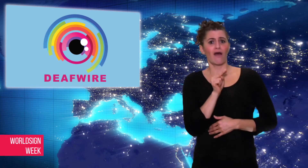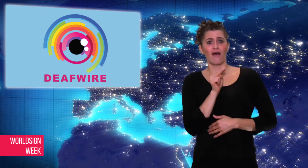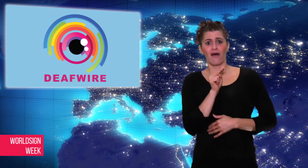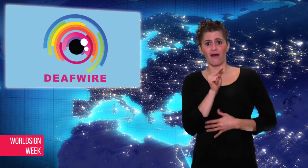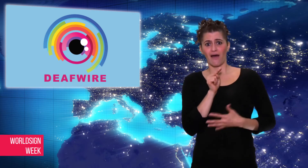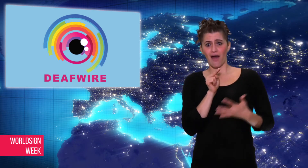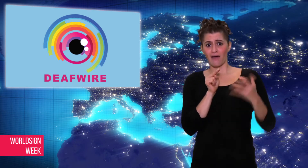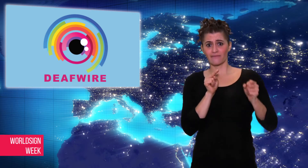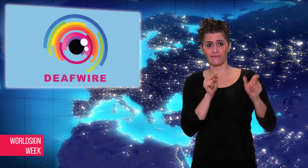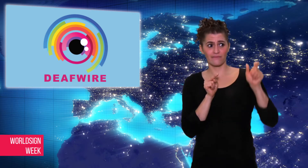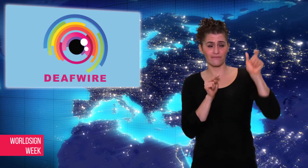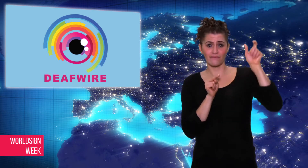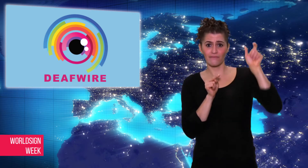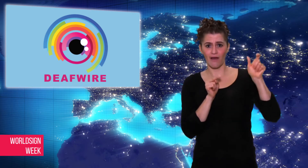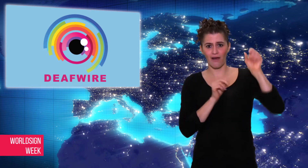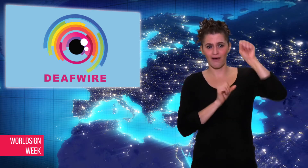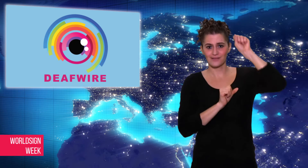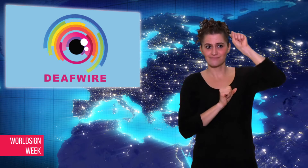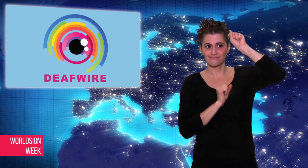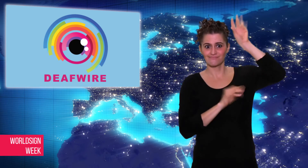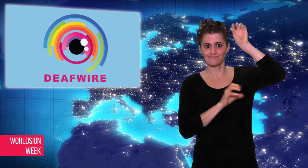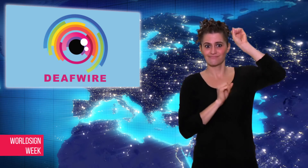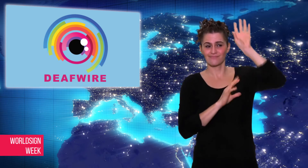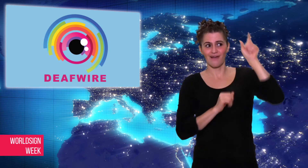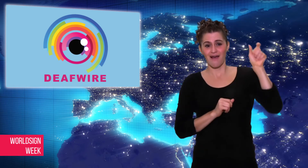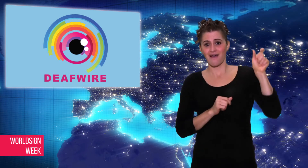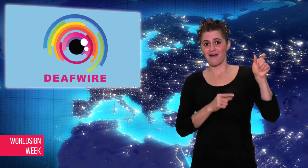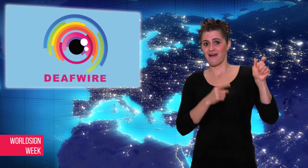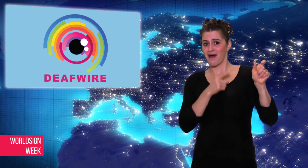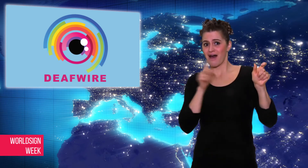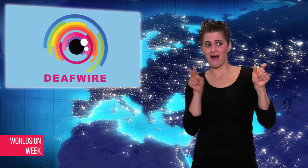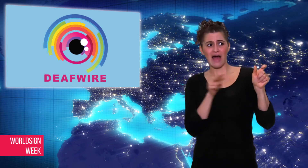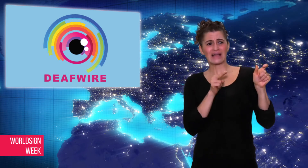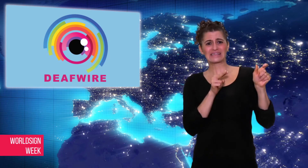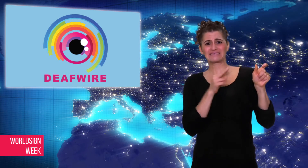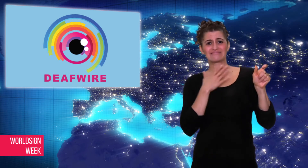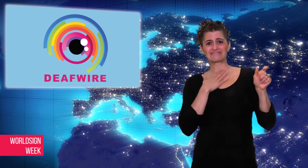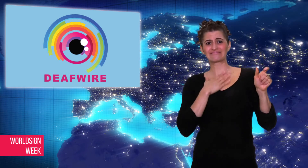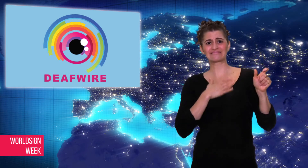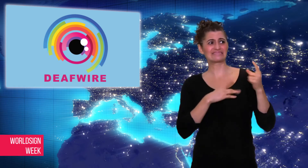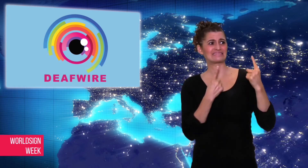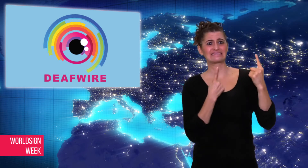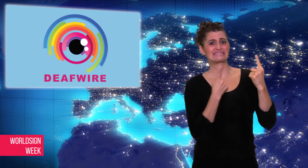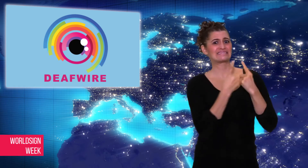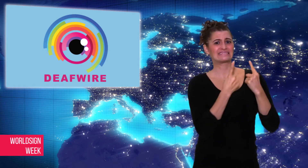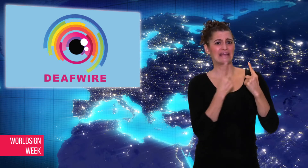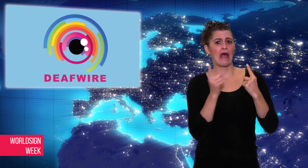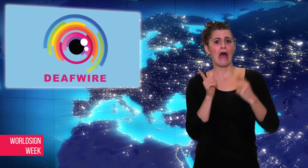crush, just to see her attempt ruined